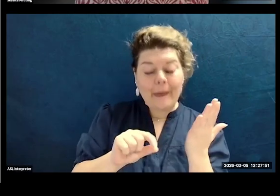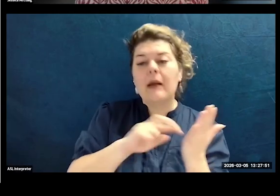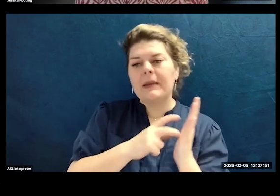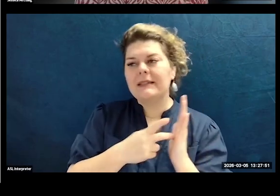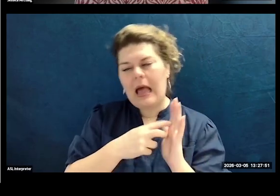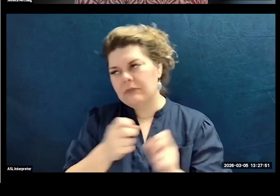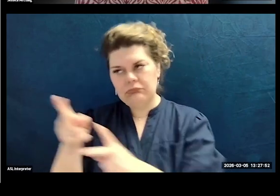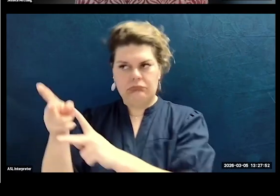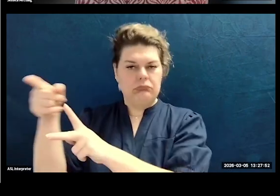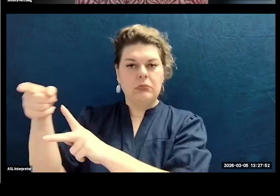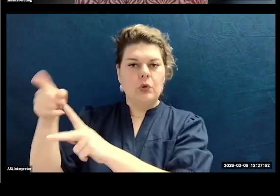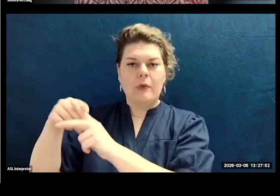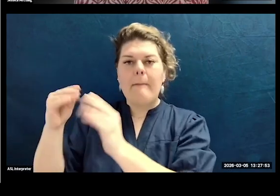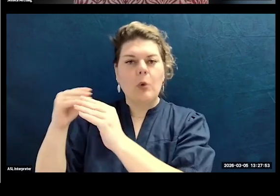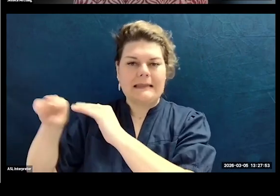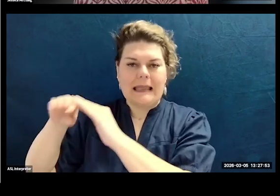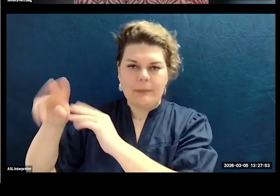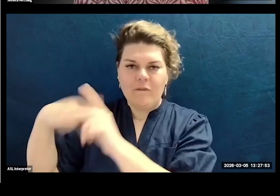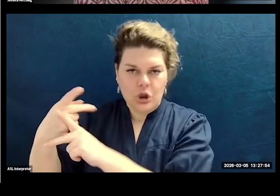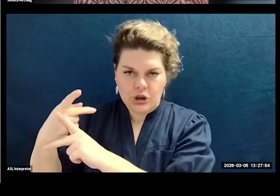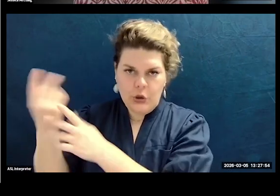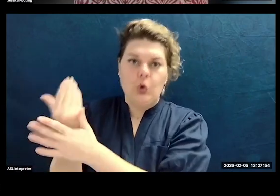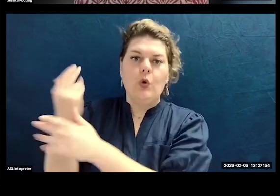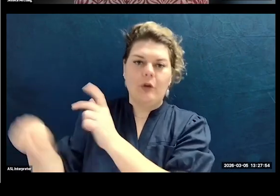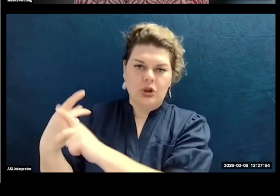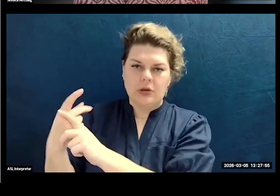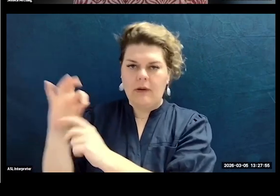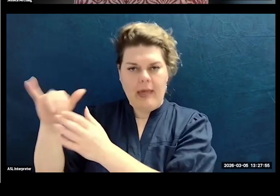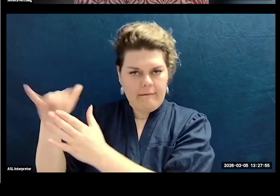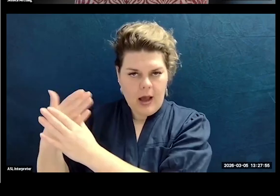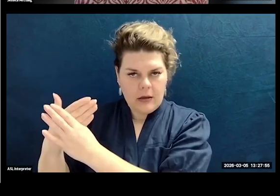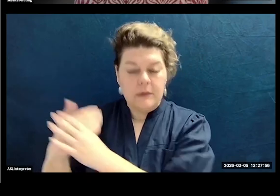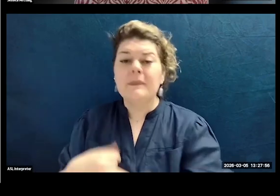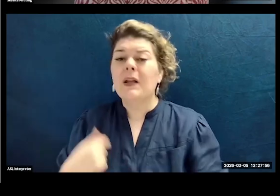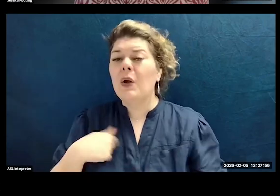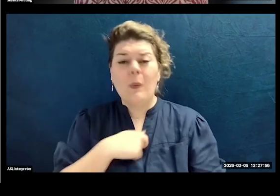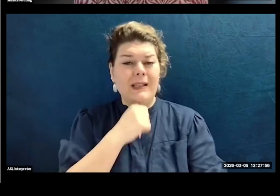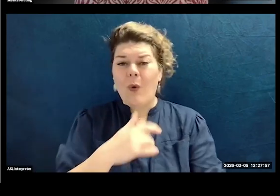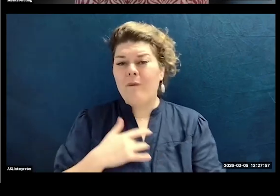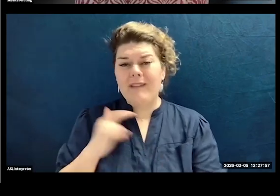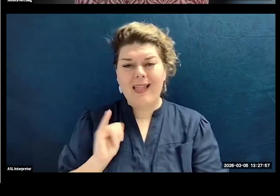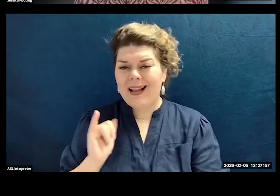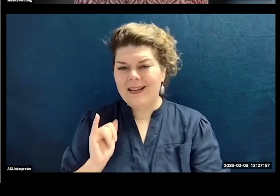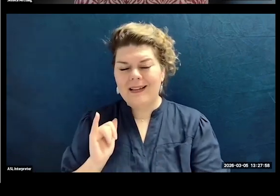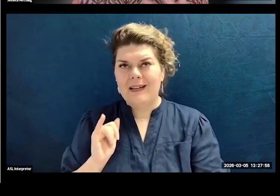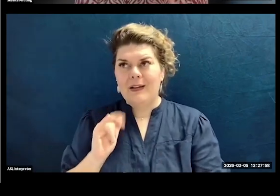and most accessible version of that file. We do not feel that it is practical to proactively go